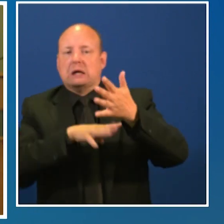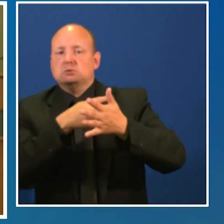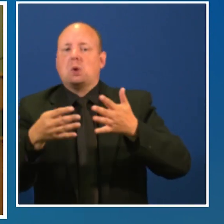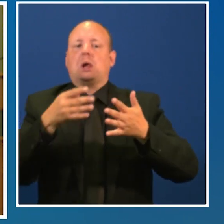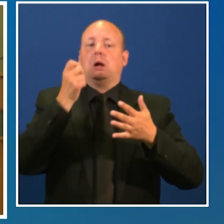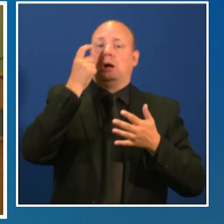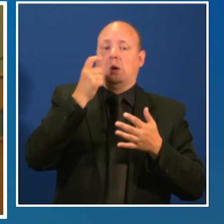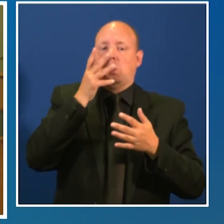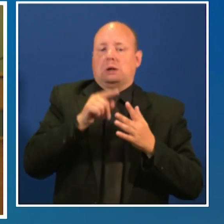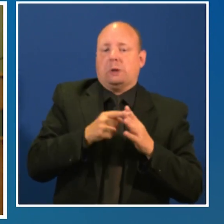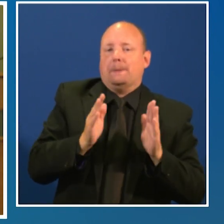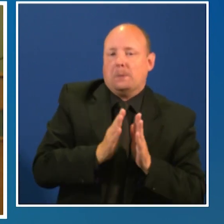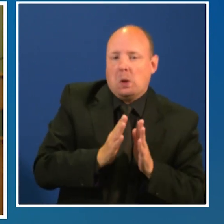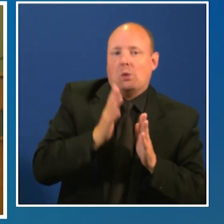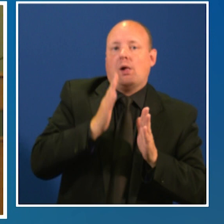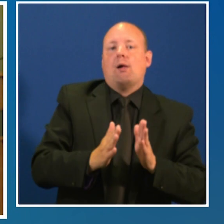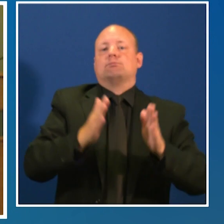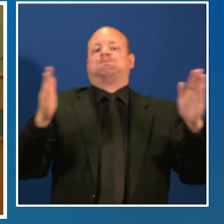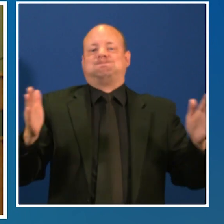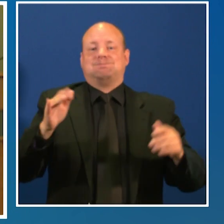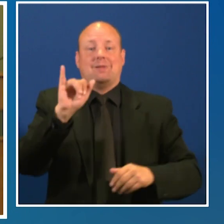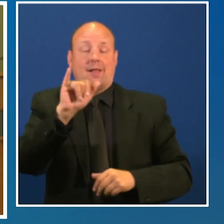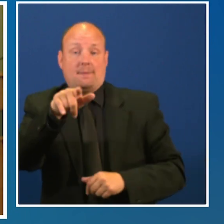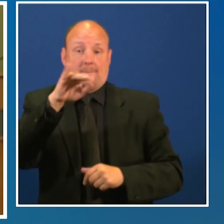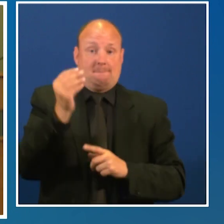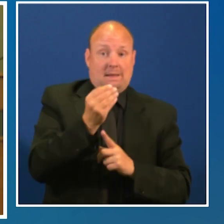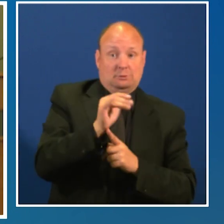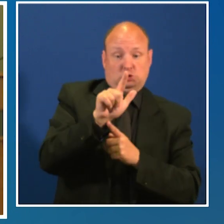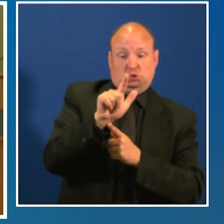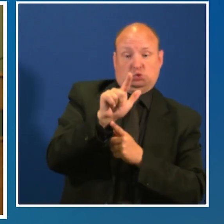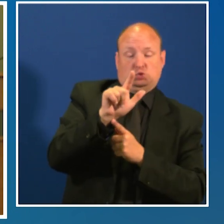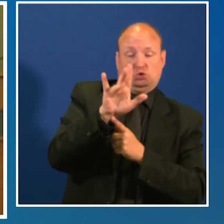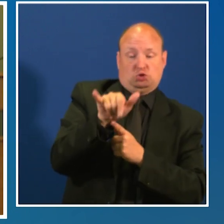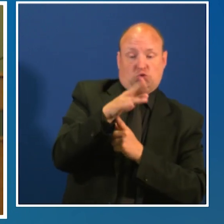Monday, July 26th at City Hall. Measures to ensure the health